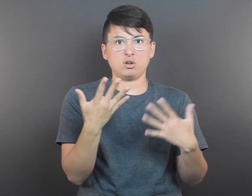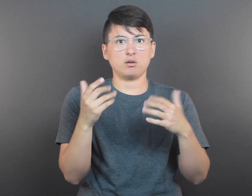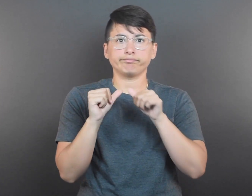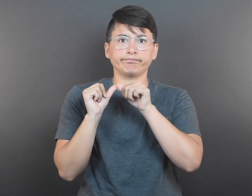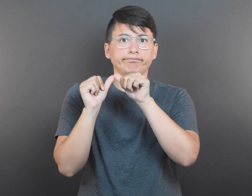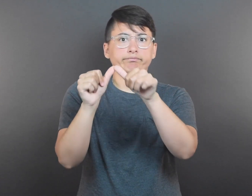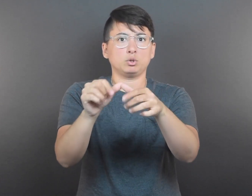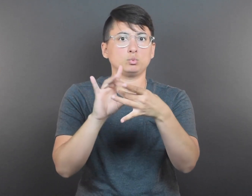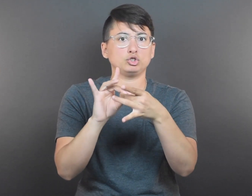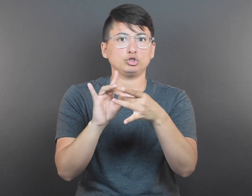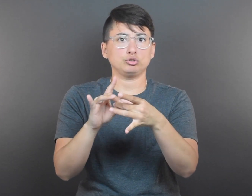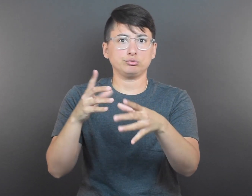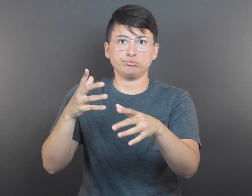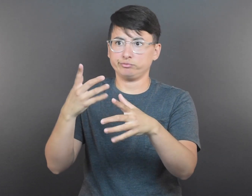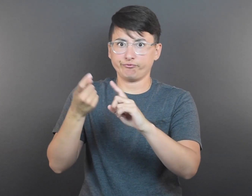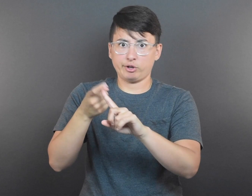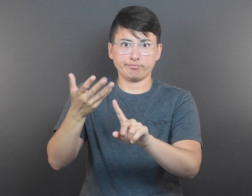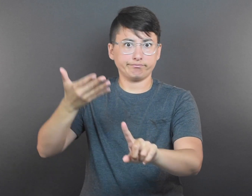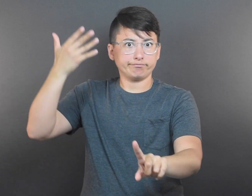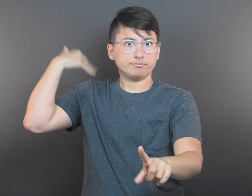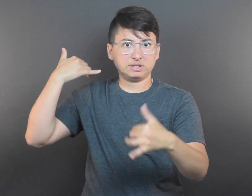had a long-standing relationship.